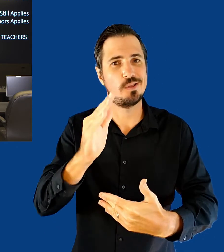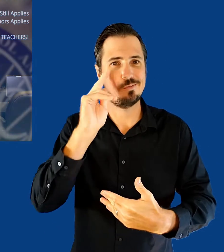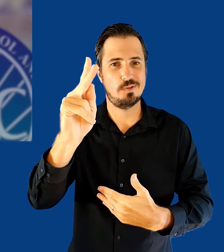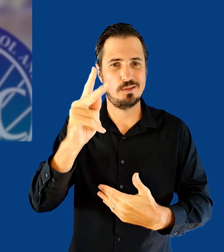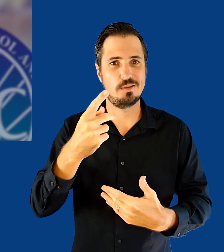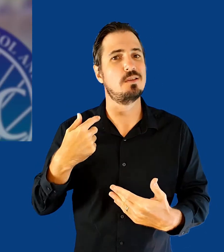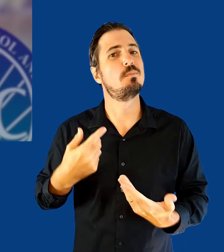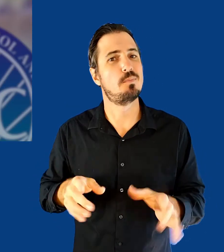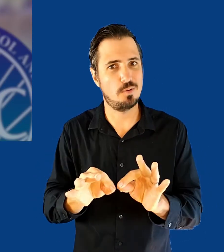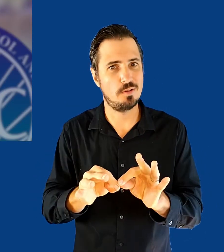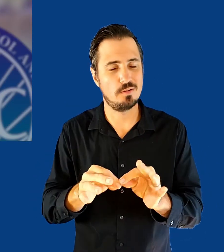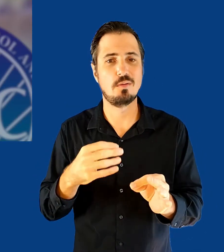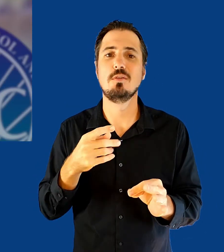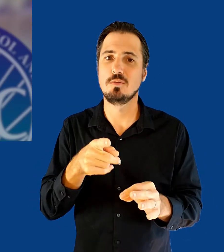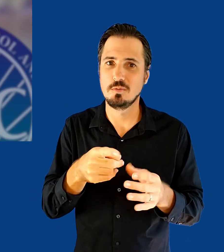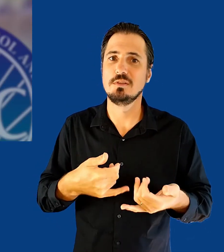Stay home as much as possible.